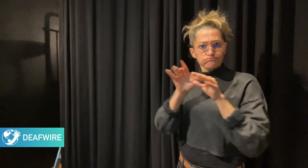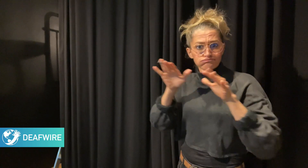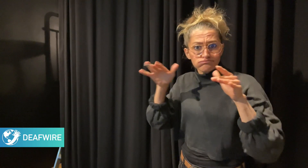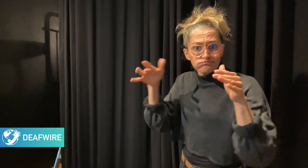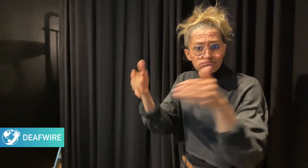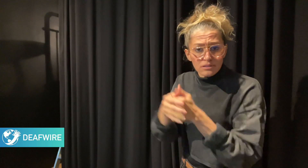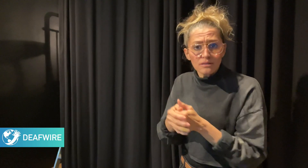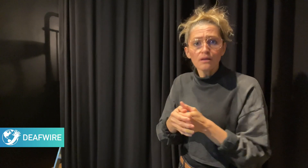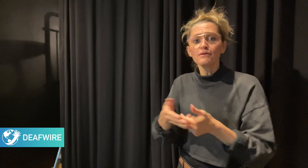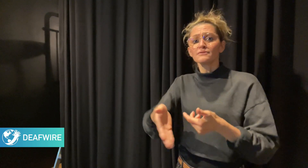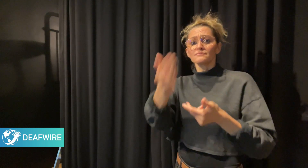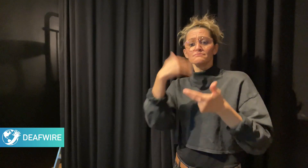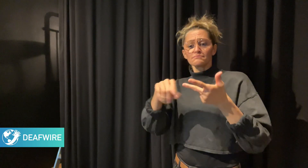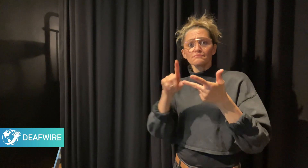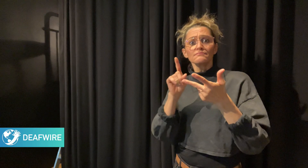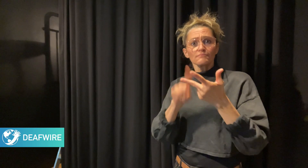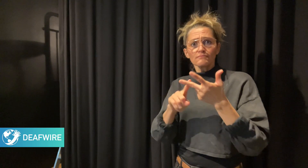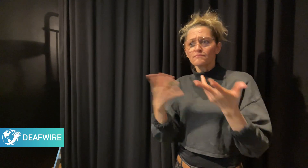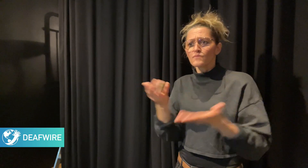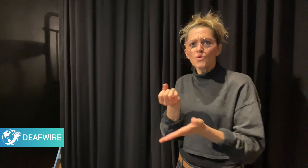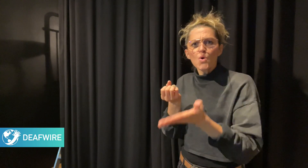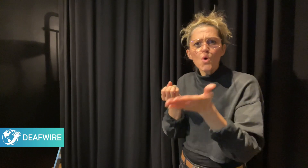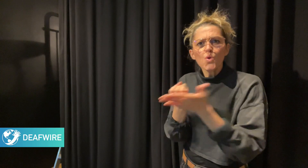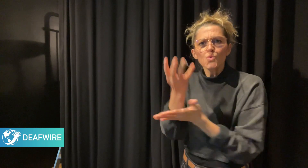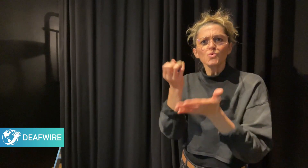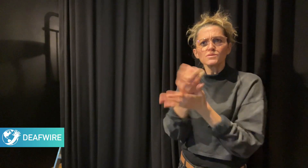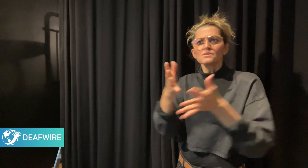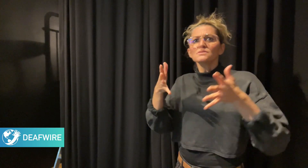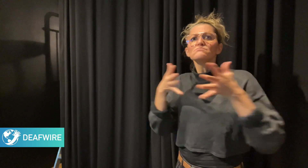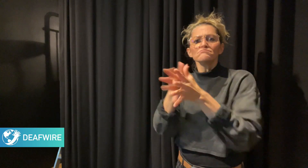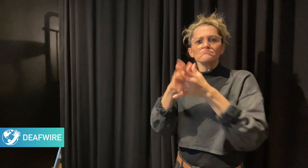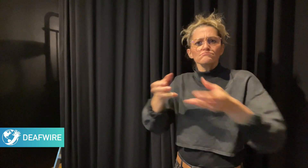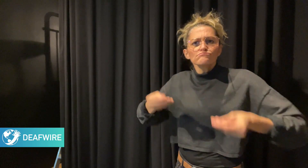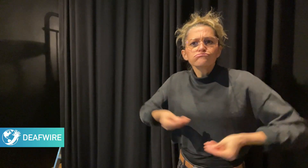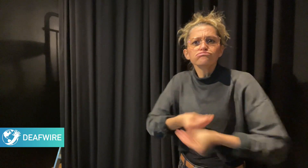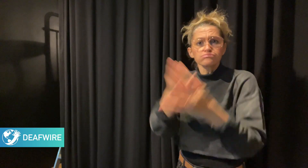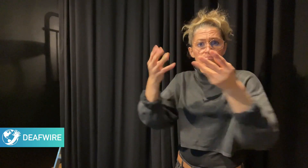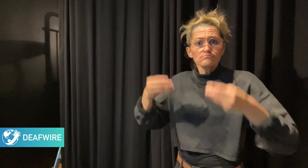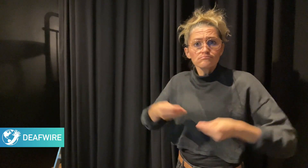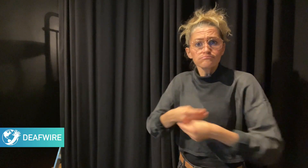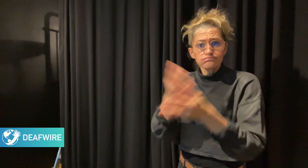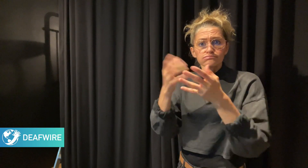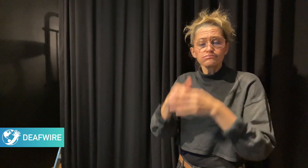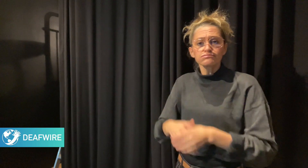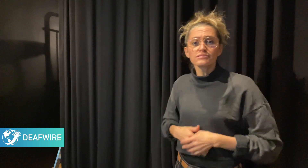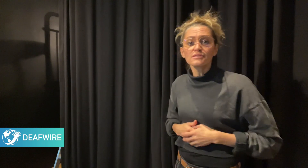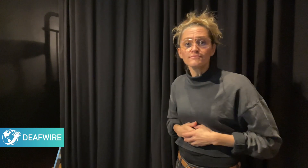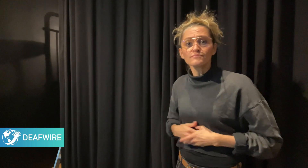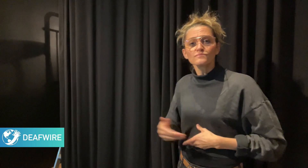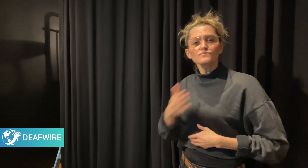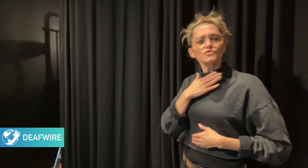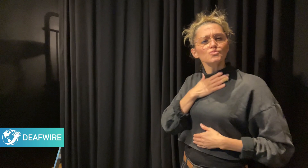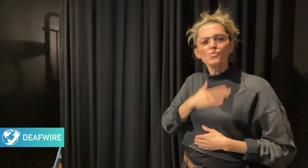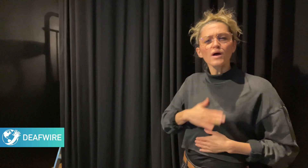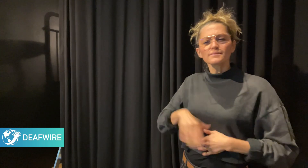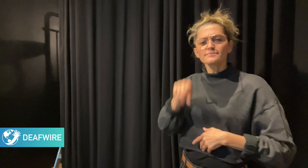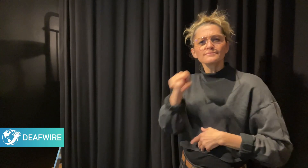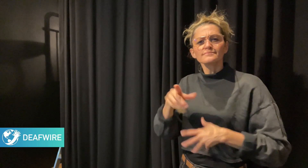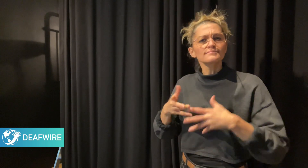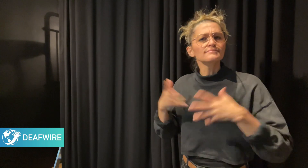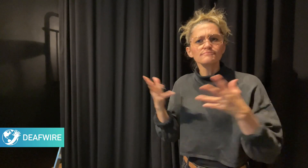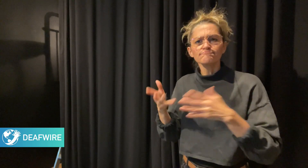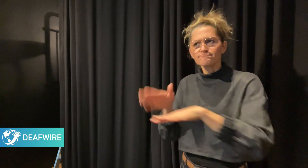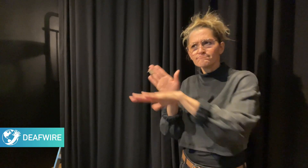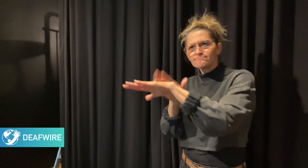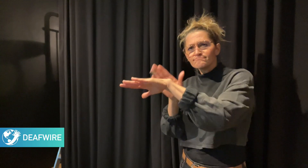including news announcements. This was to remind governments